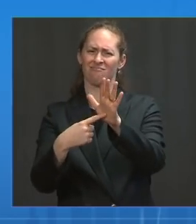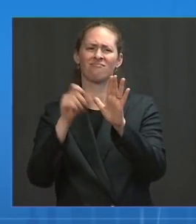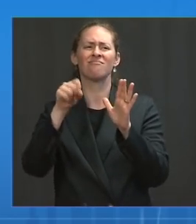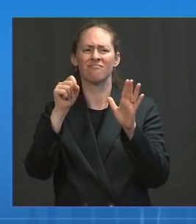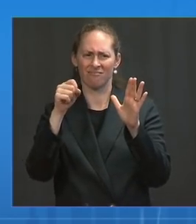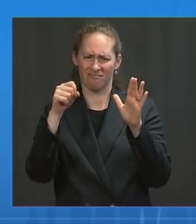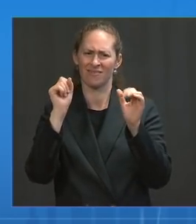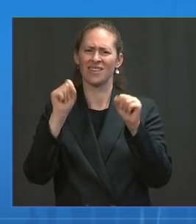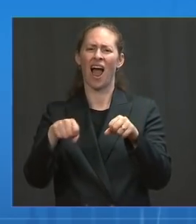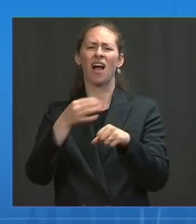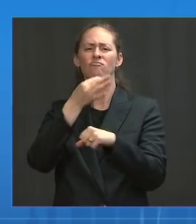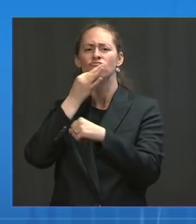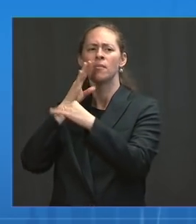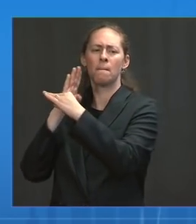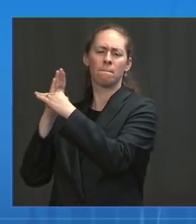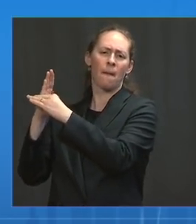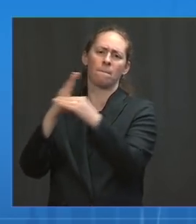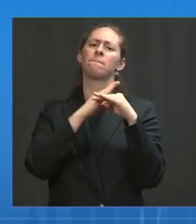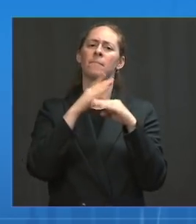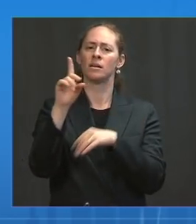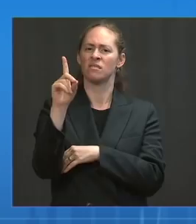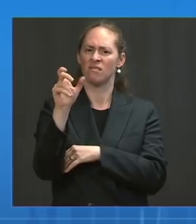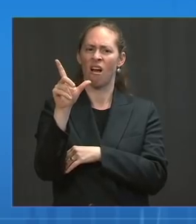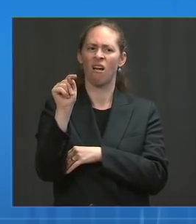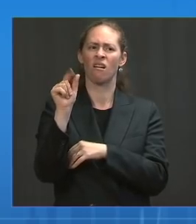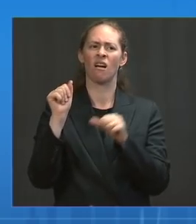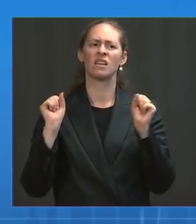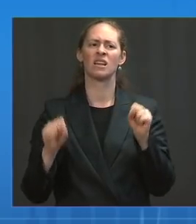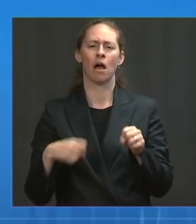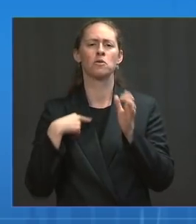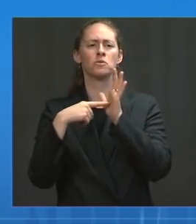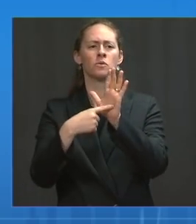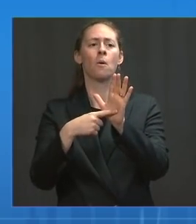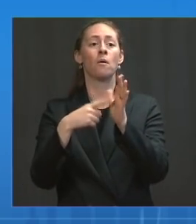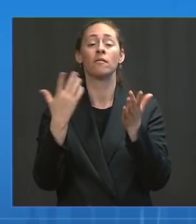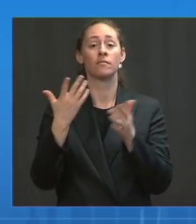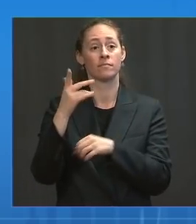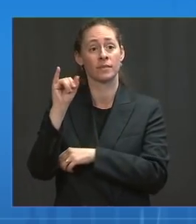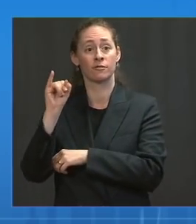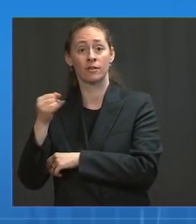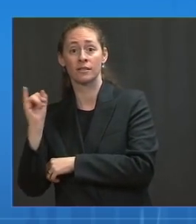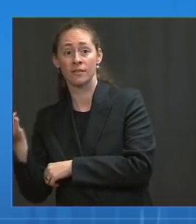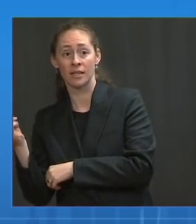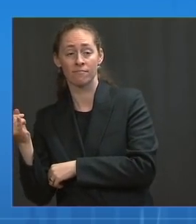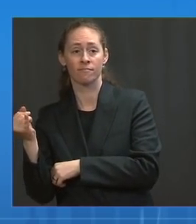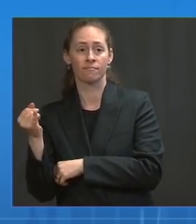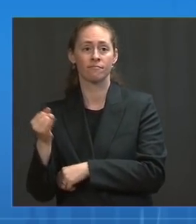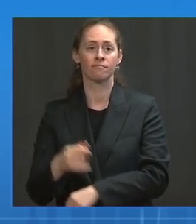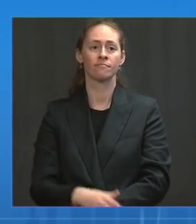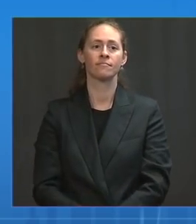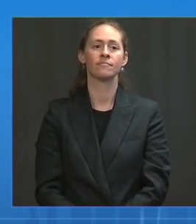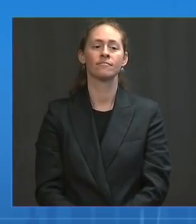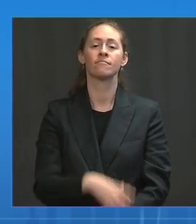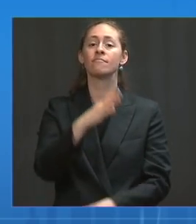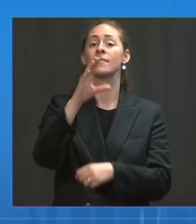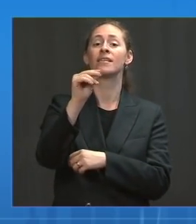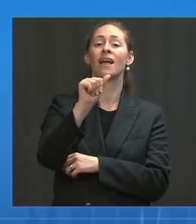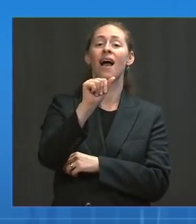because if you look at a comparison between the J&J and the Oxford AstraZeneca or the AZ vaccine,